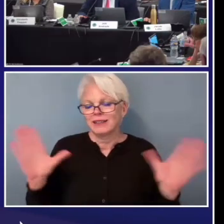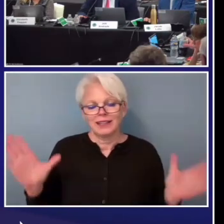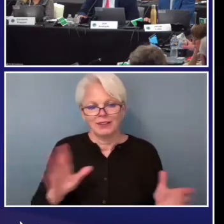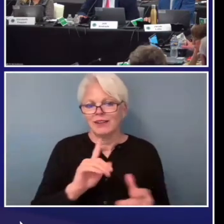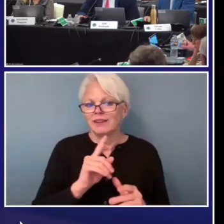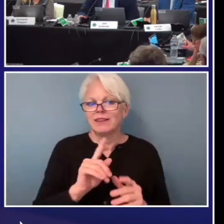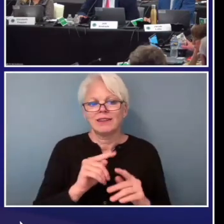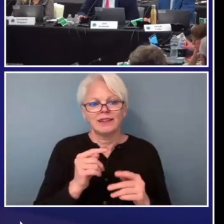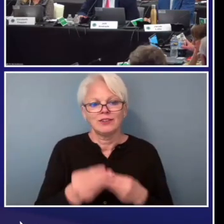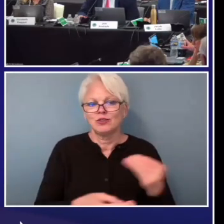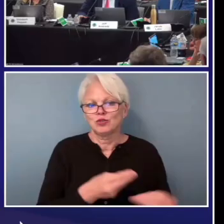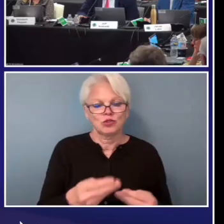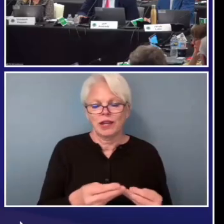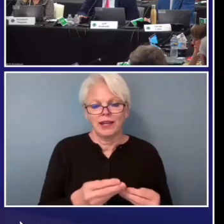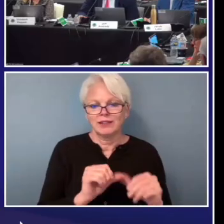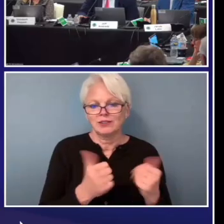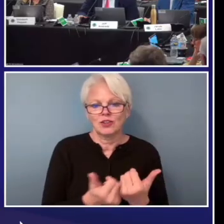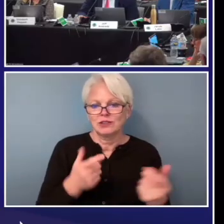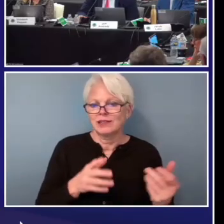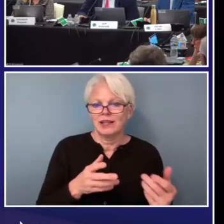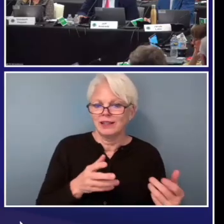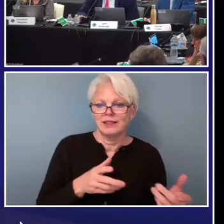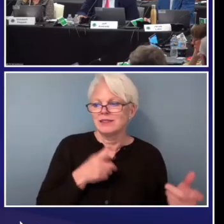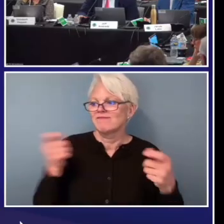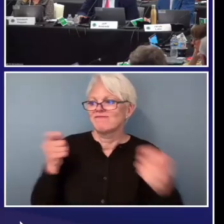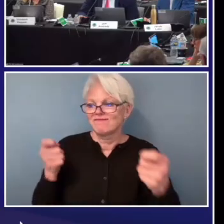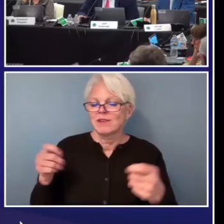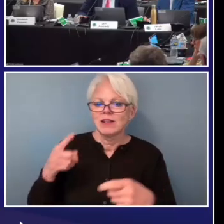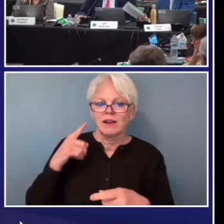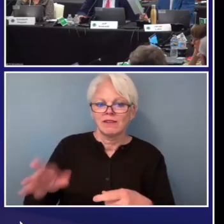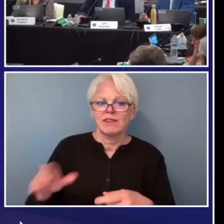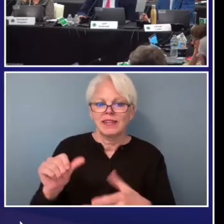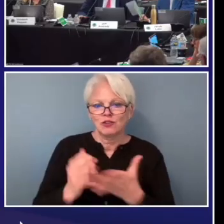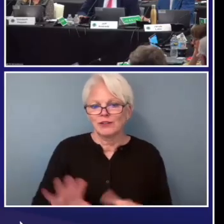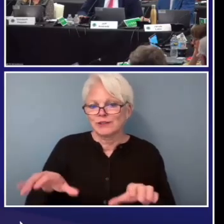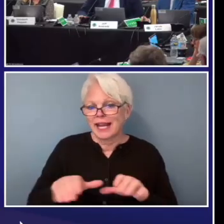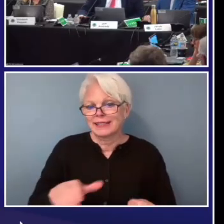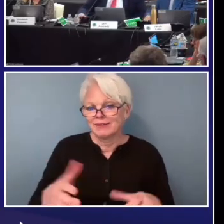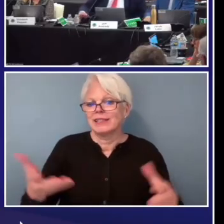exerting some control um, over the accreditors uh, activities. Thank you, Jeff. Jake, please.